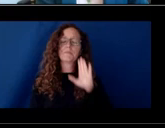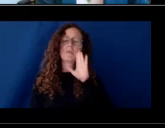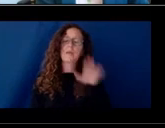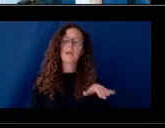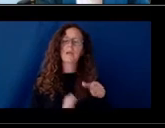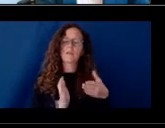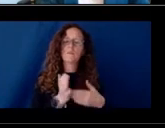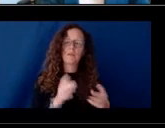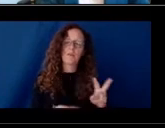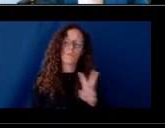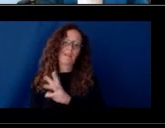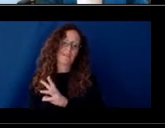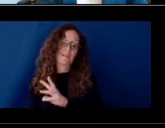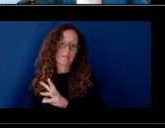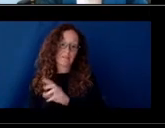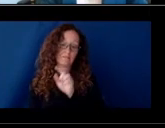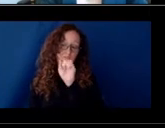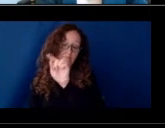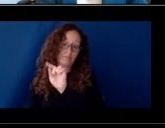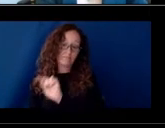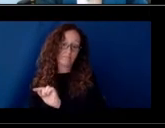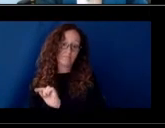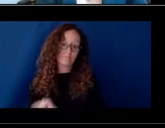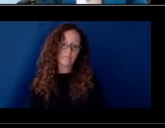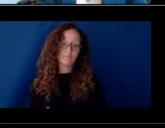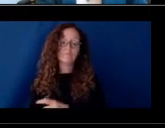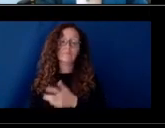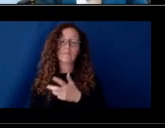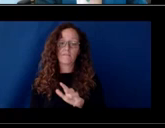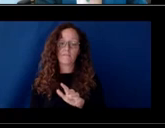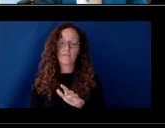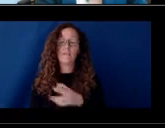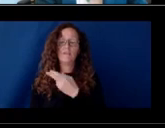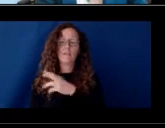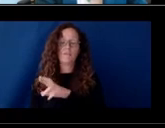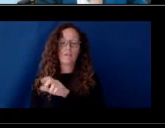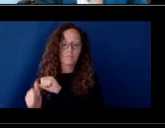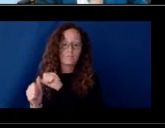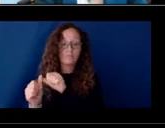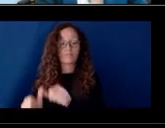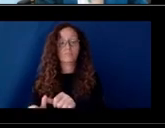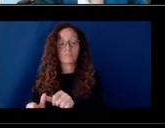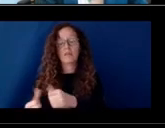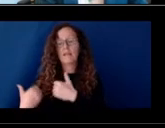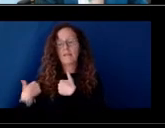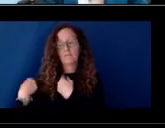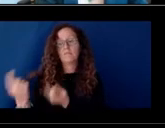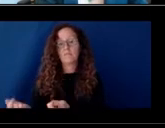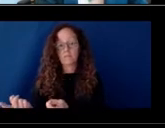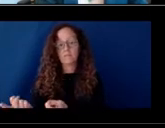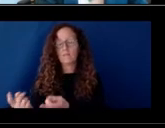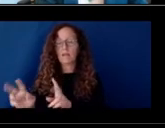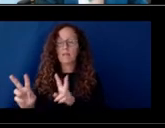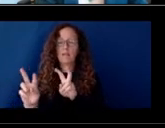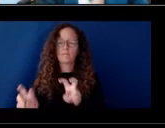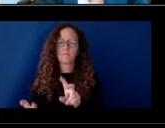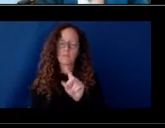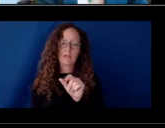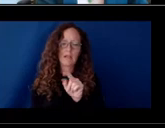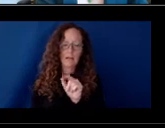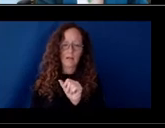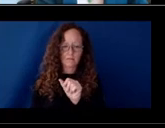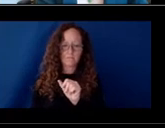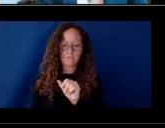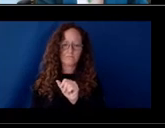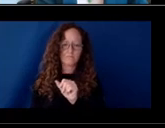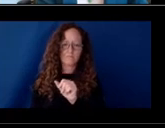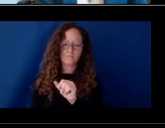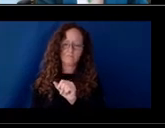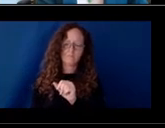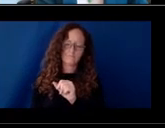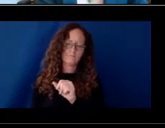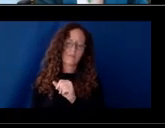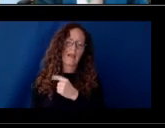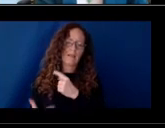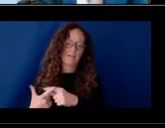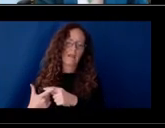west that have had HeatRisk longer have been able to analyze the data and base decisions off of it.